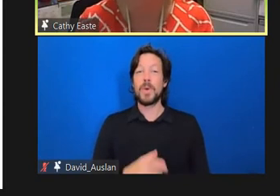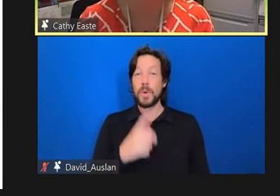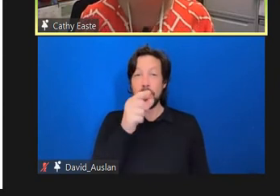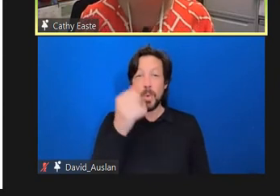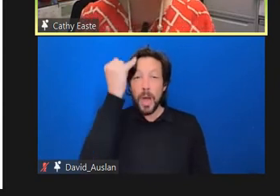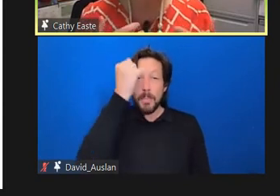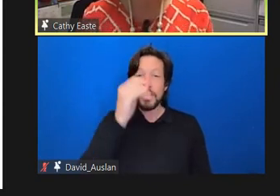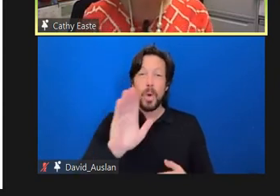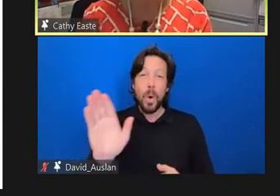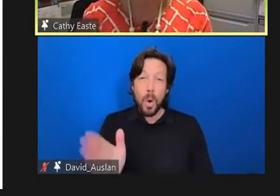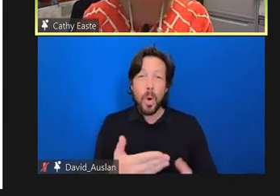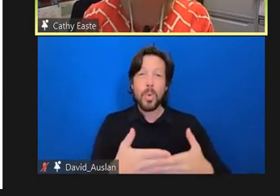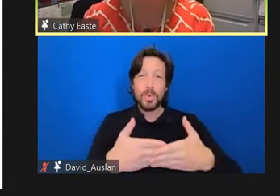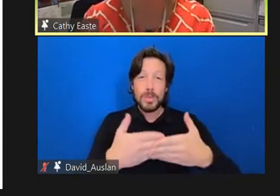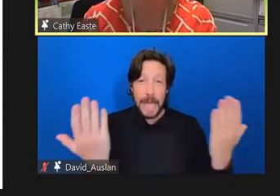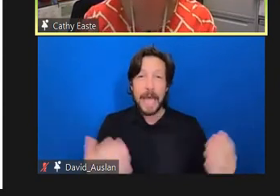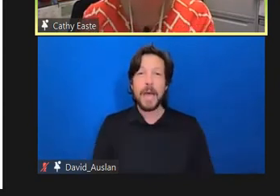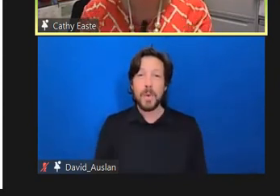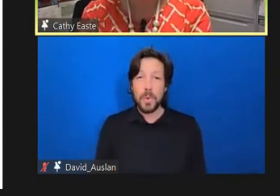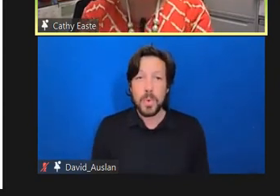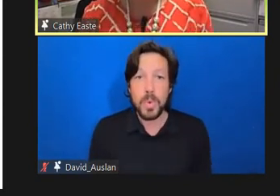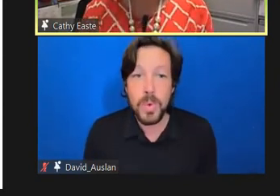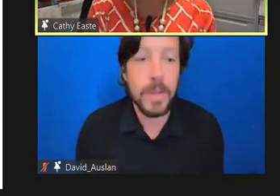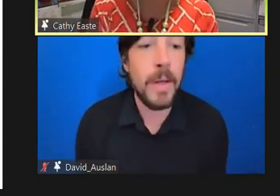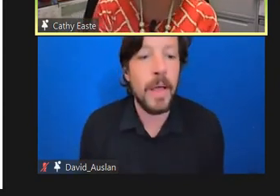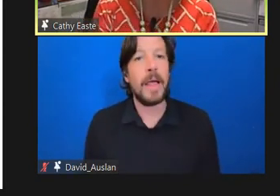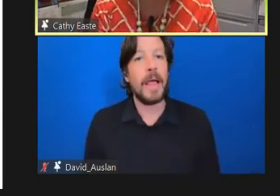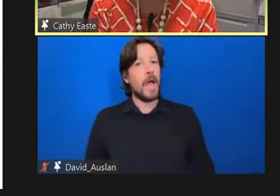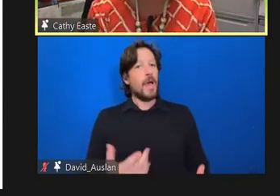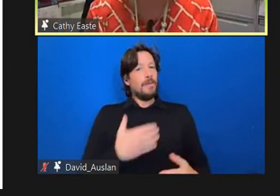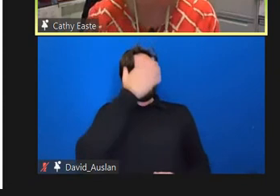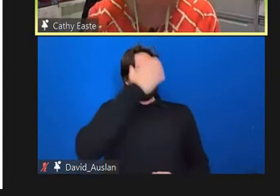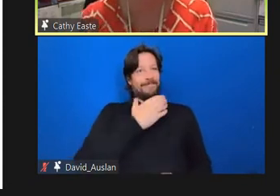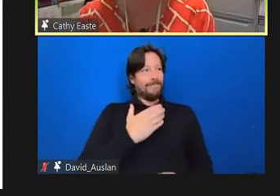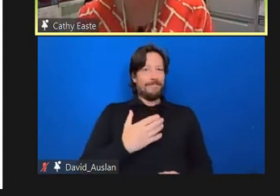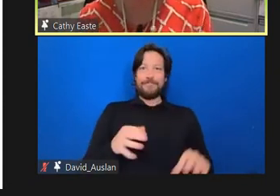and you look quite confident or you have to look quite confident because you're the manager or